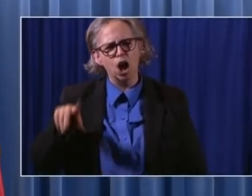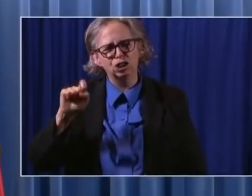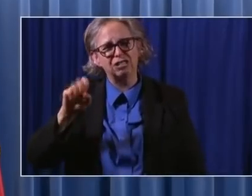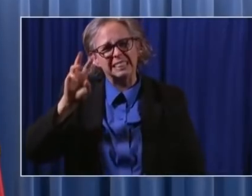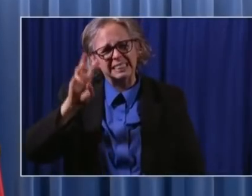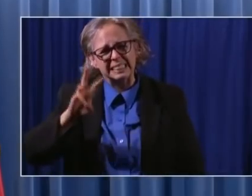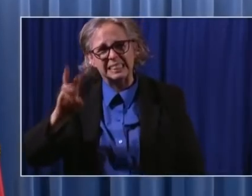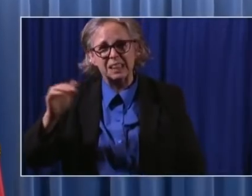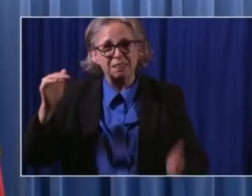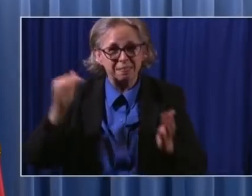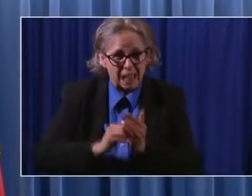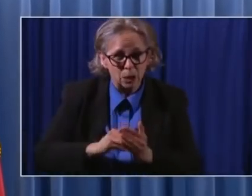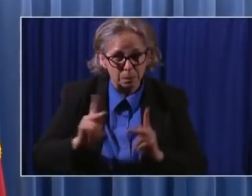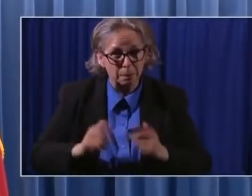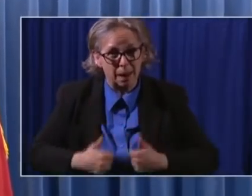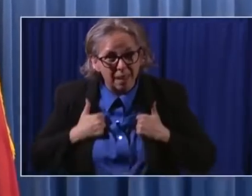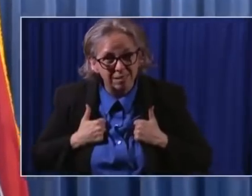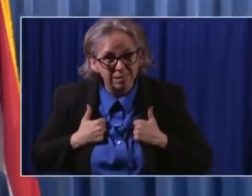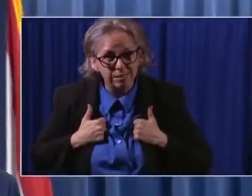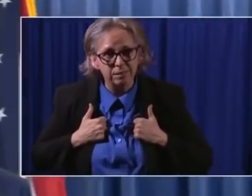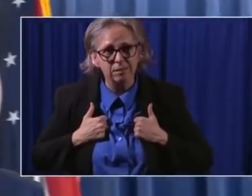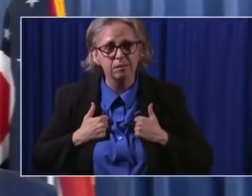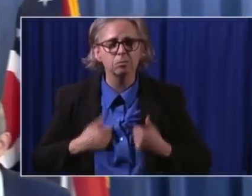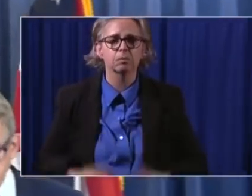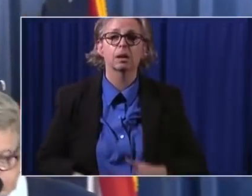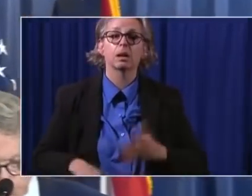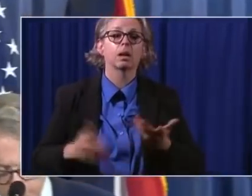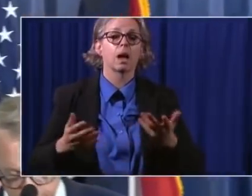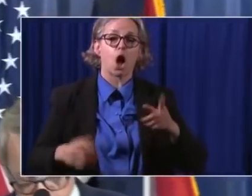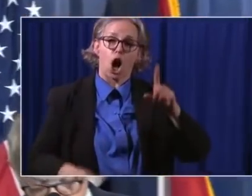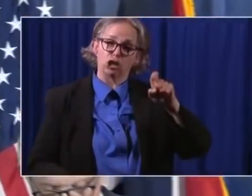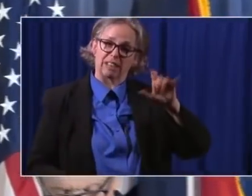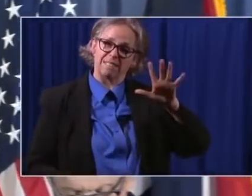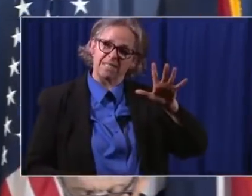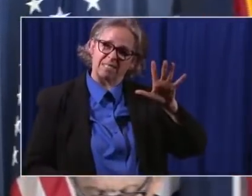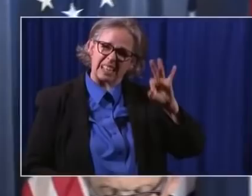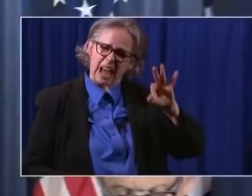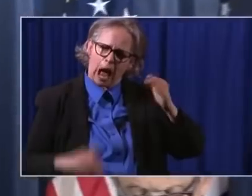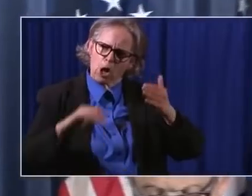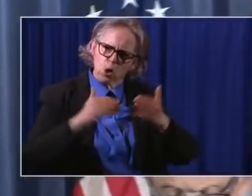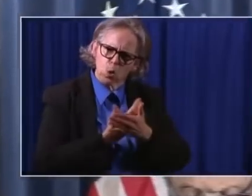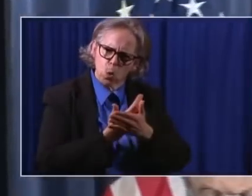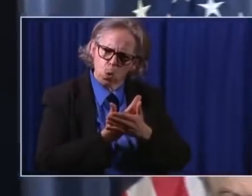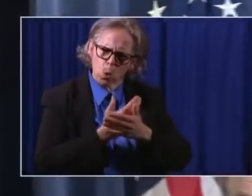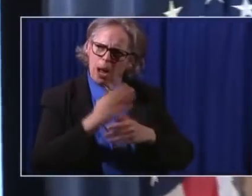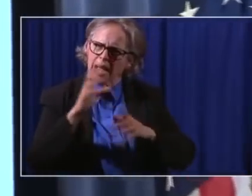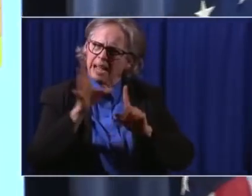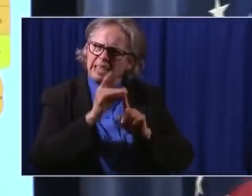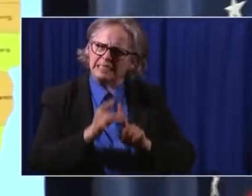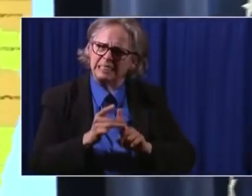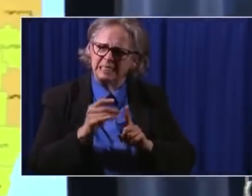IN A SIMILAR SITUATION TO ALMOST ALL CENTRAL OHIO.